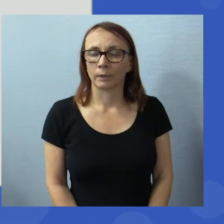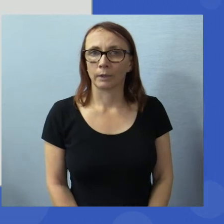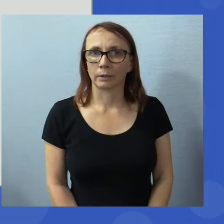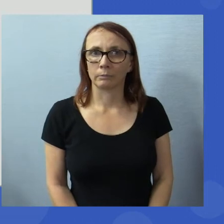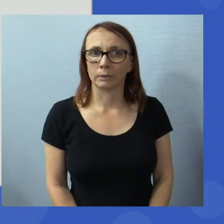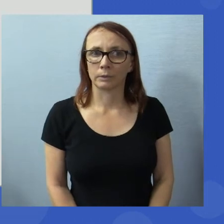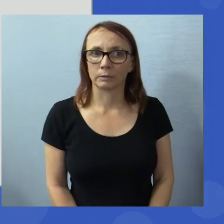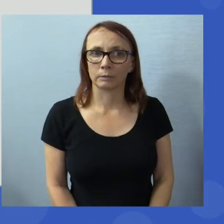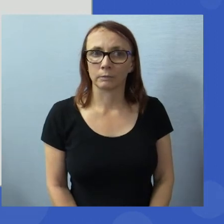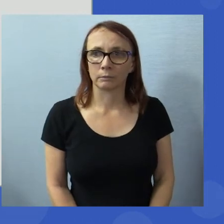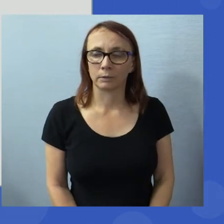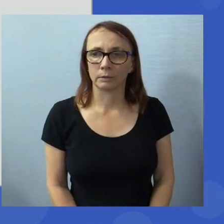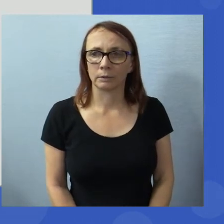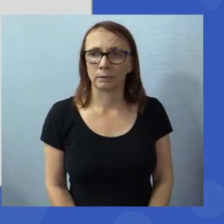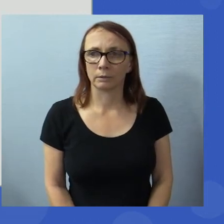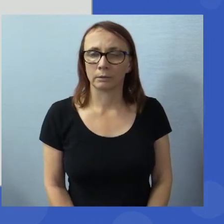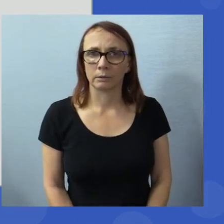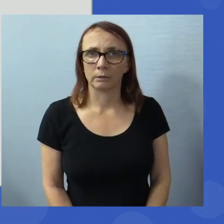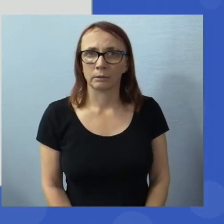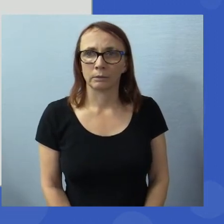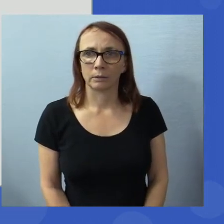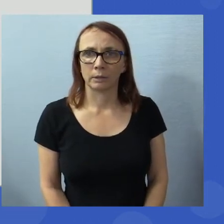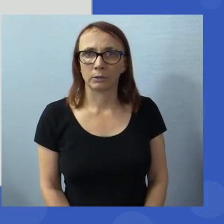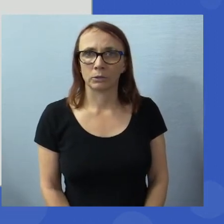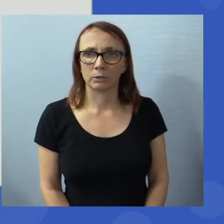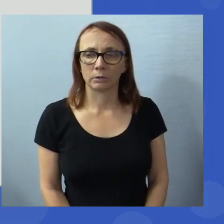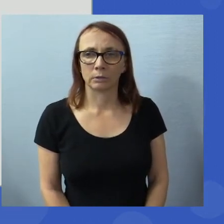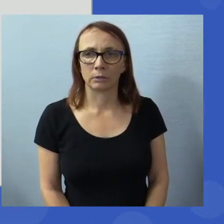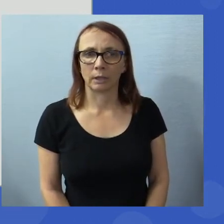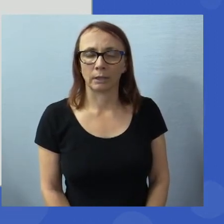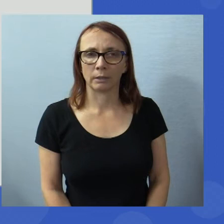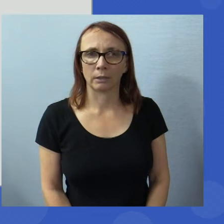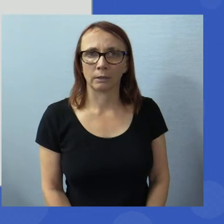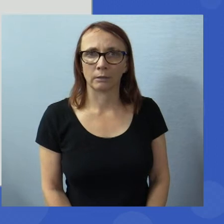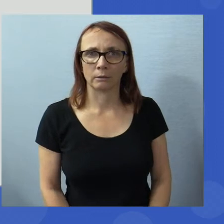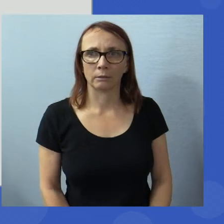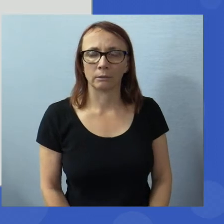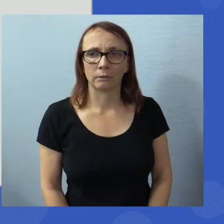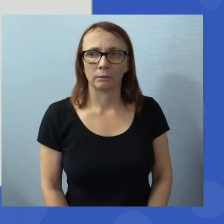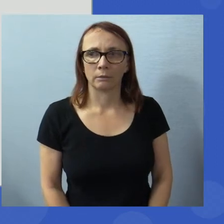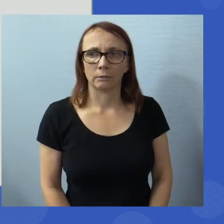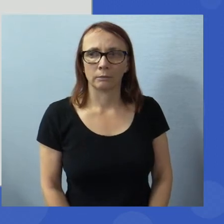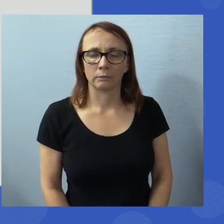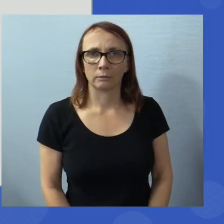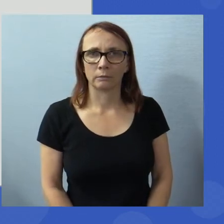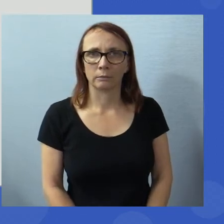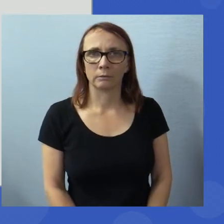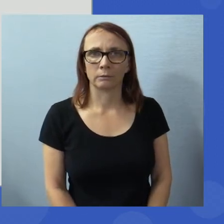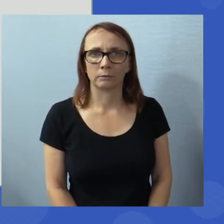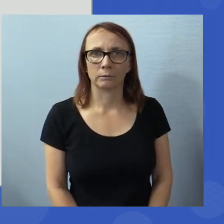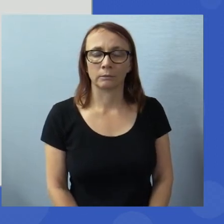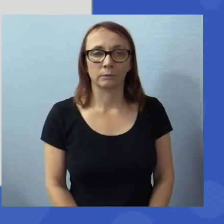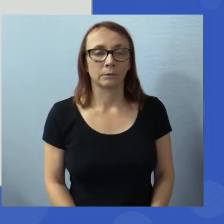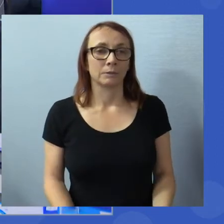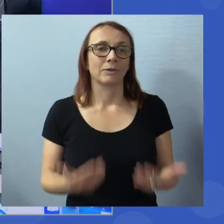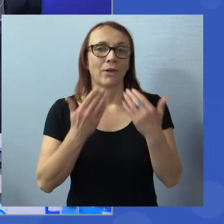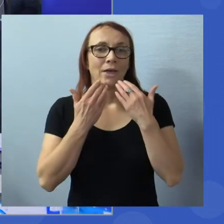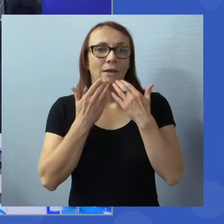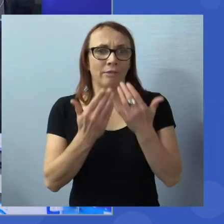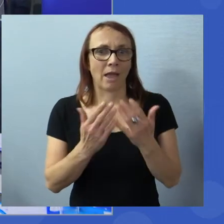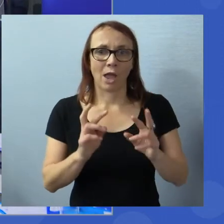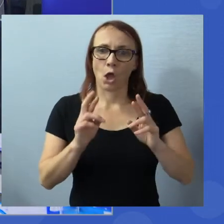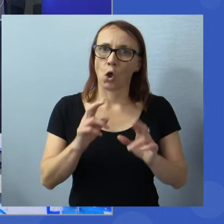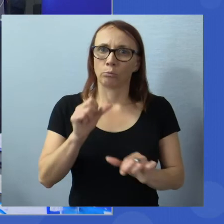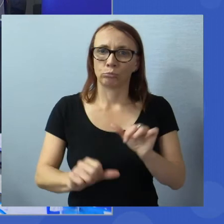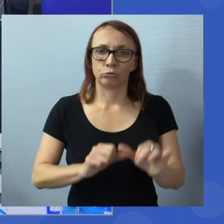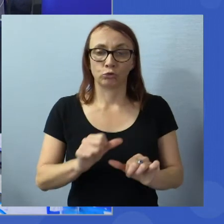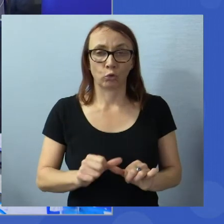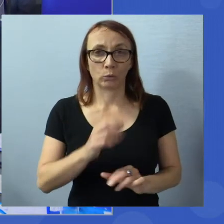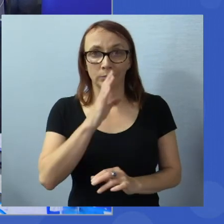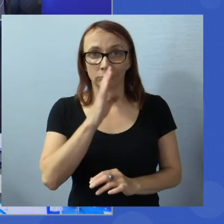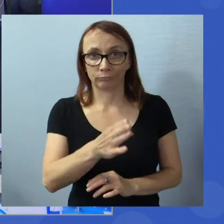final okay so thank you I hope you find that process straightforward what we're